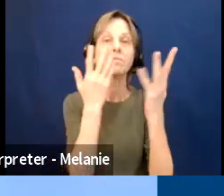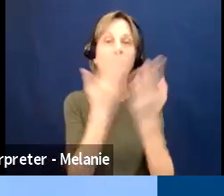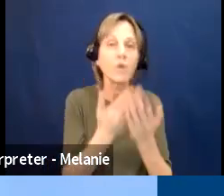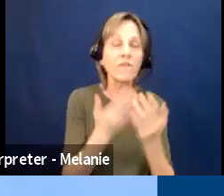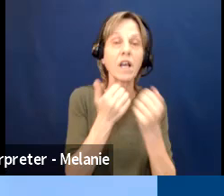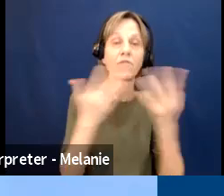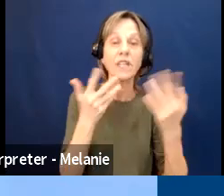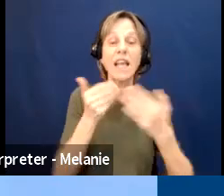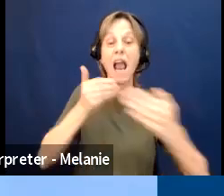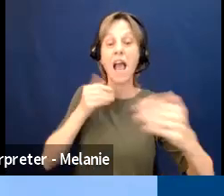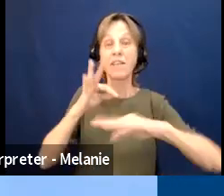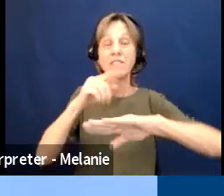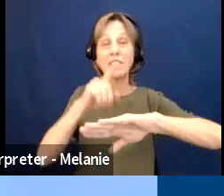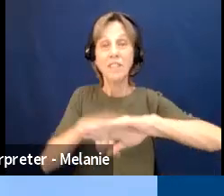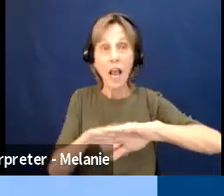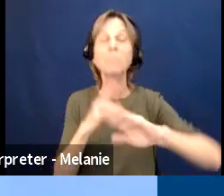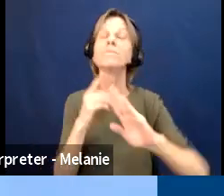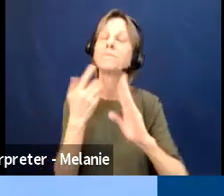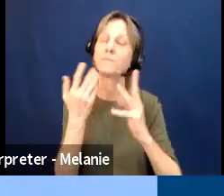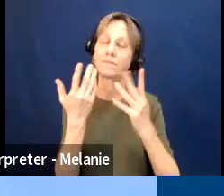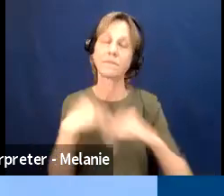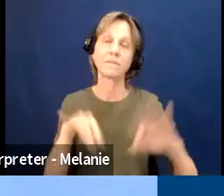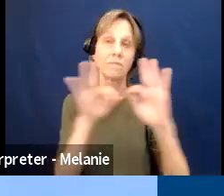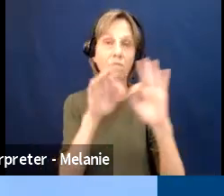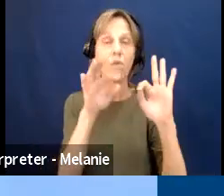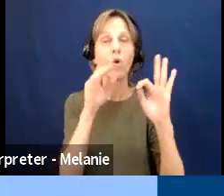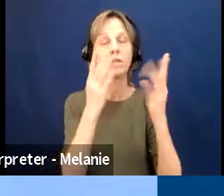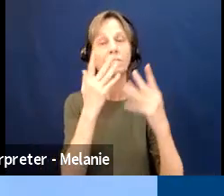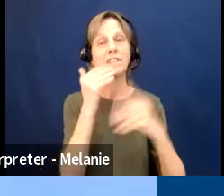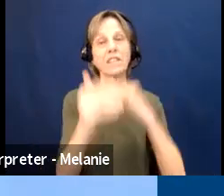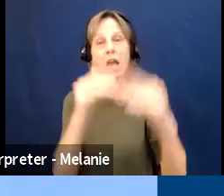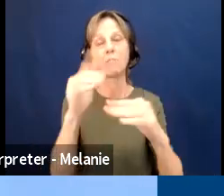is one of the most important preparedness steps you can take you also have a certain amount